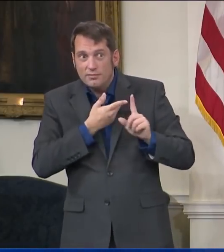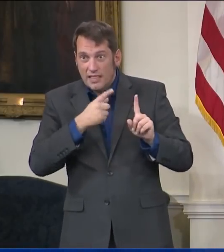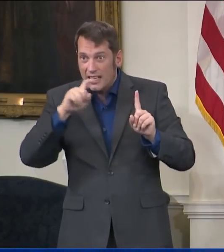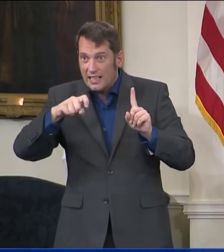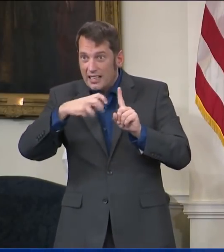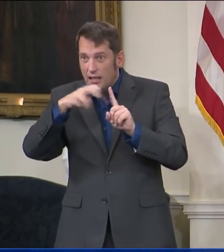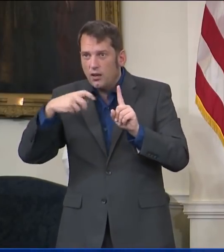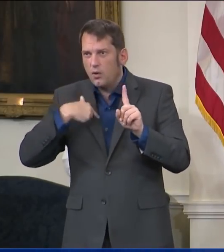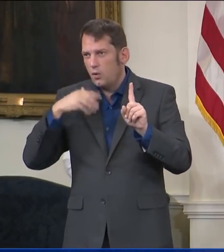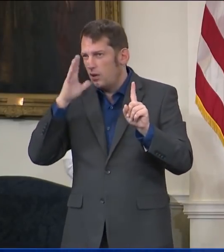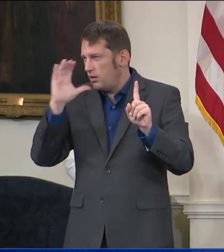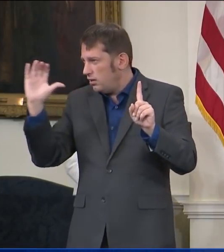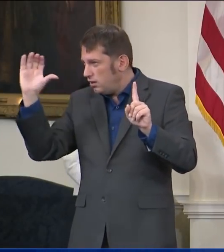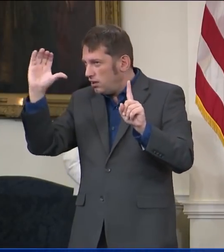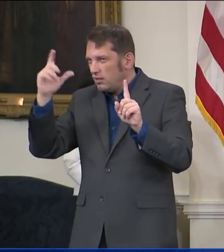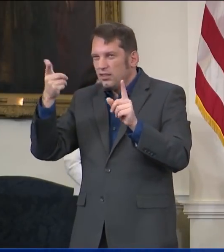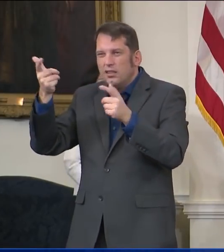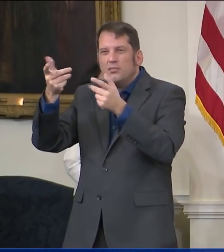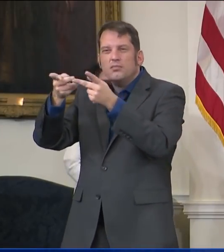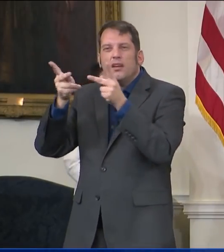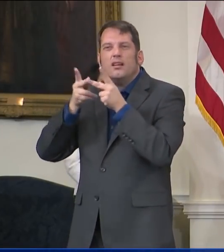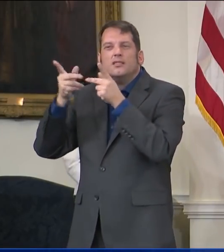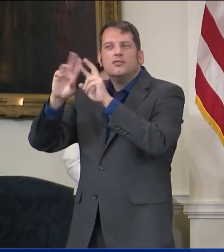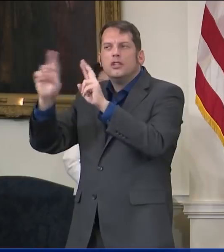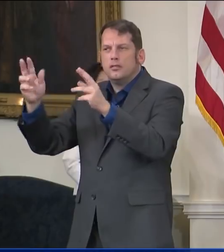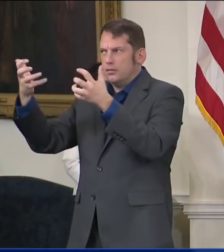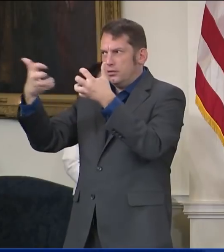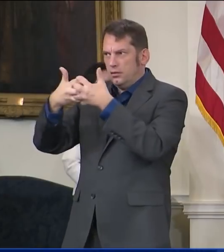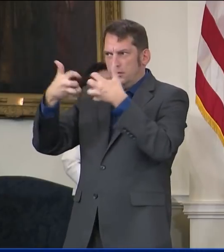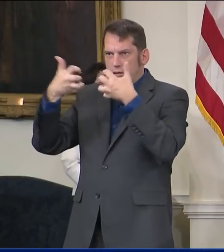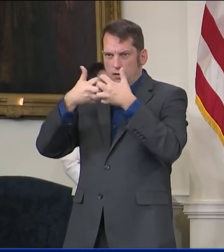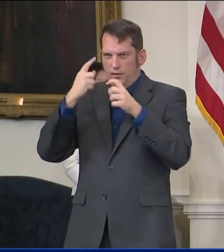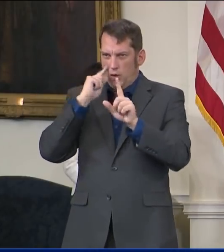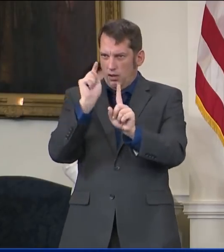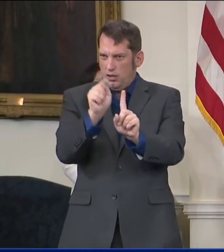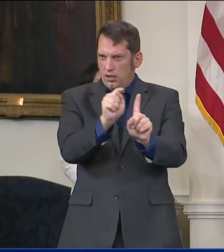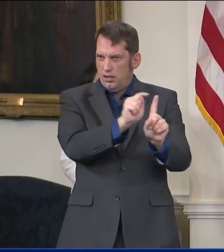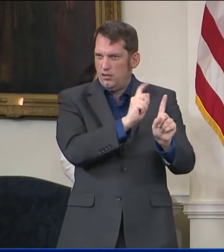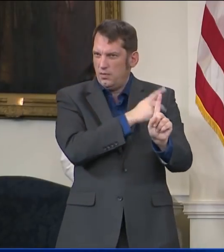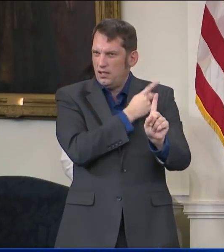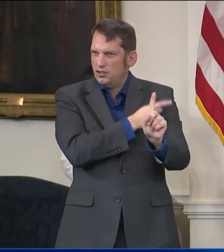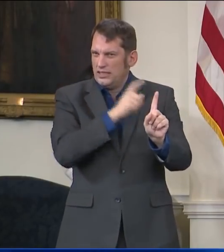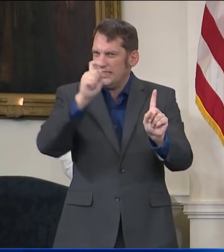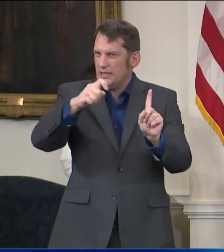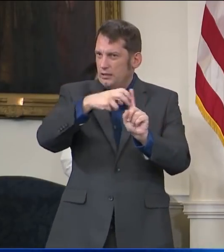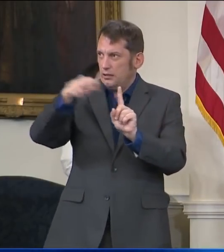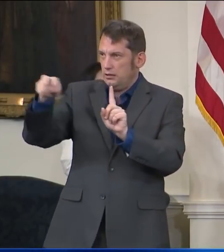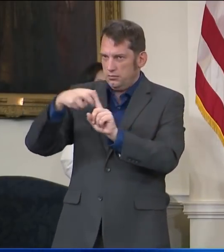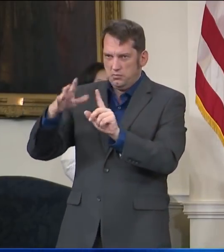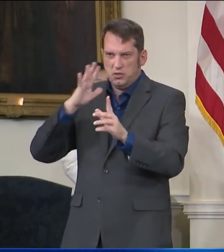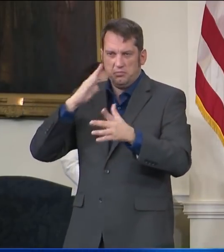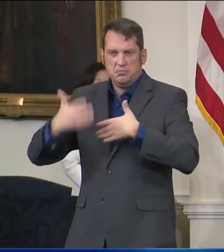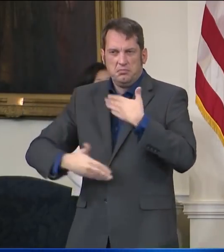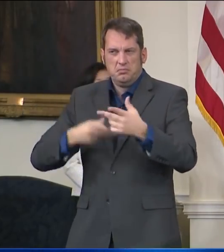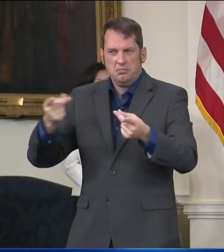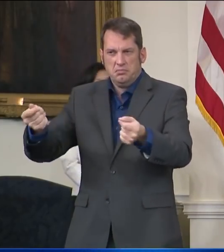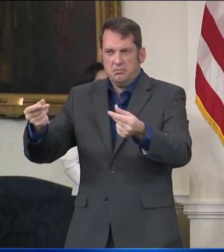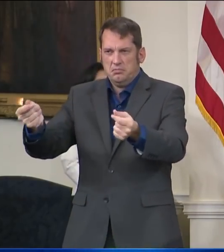THE APPROPRIATE LEVEL OF CRITICAL CARE SERVICES. THIS IS OF COURSE BASED ON A PRINCIPLE THAT EVERYBODY IS GOING TO COOPERATE AND PLAY BALL.